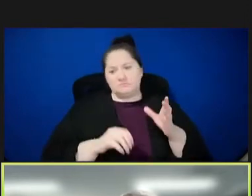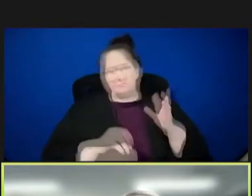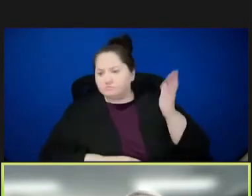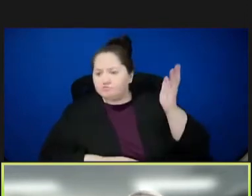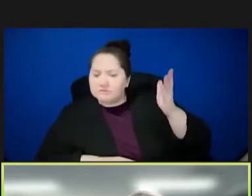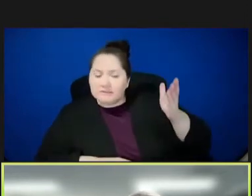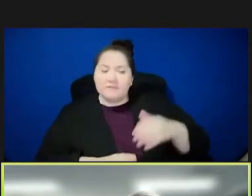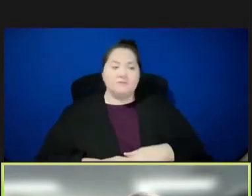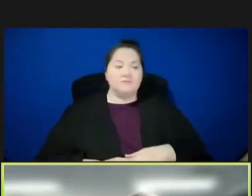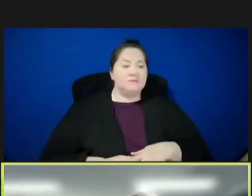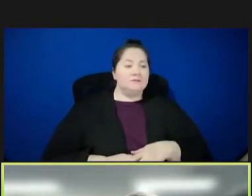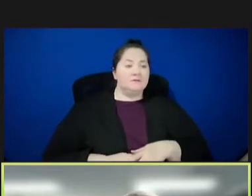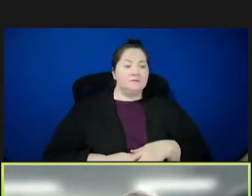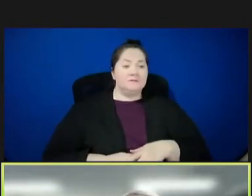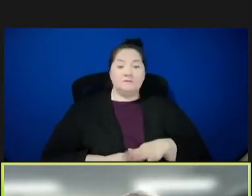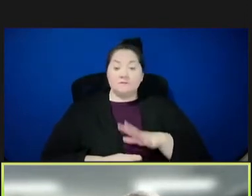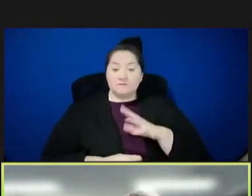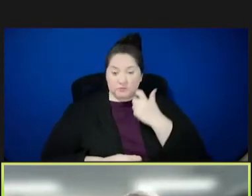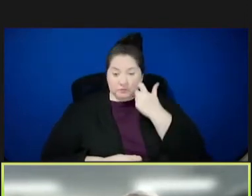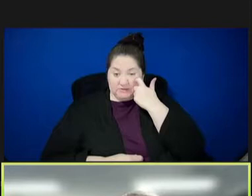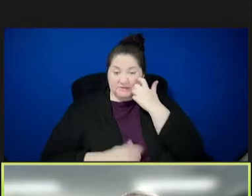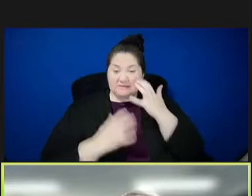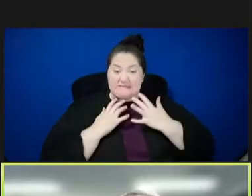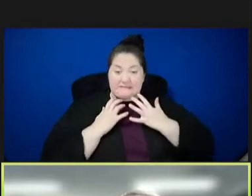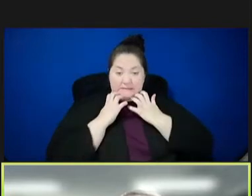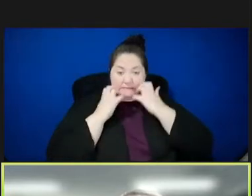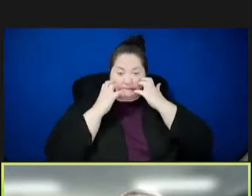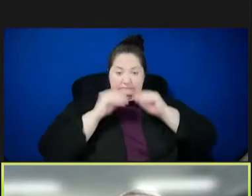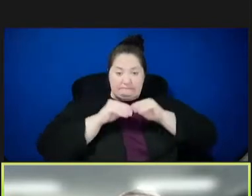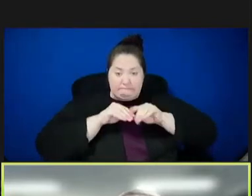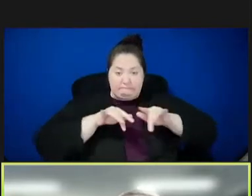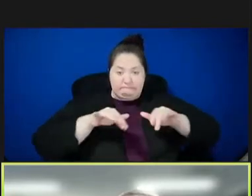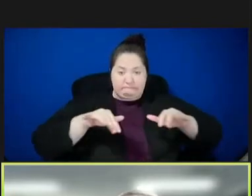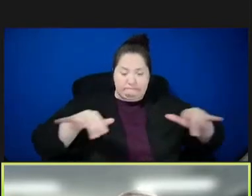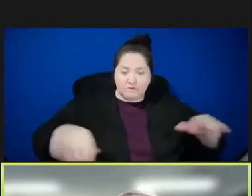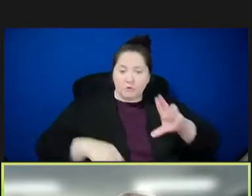with a panel speaking to the recent increase in measles in the U.S. and internationally.